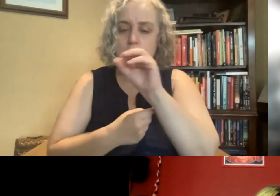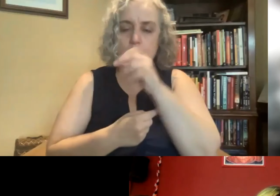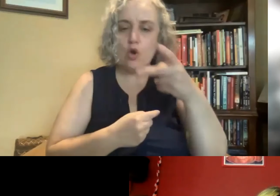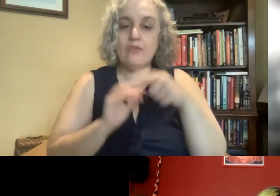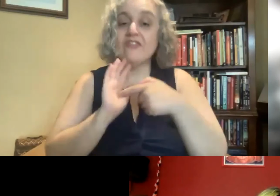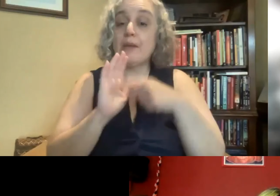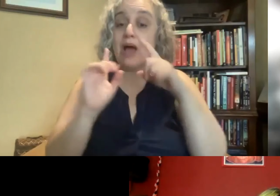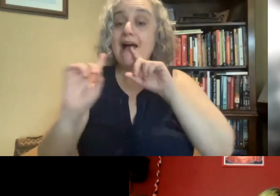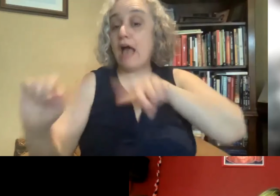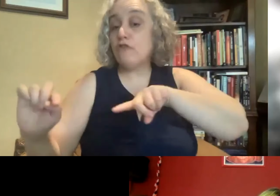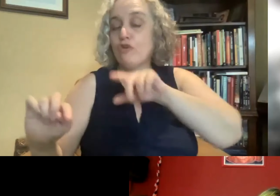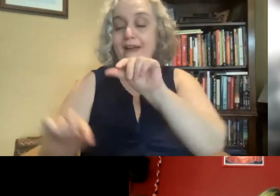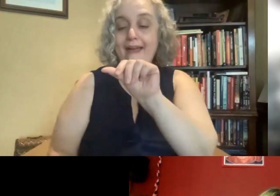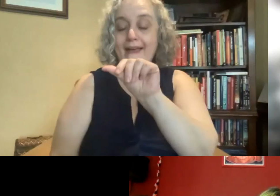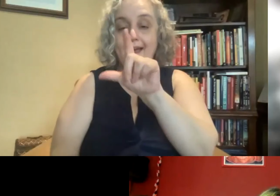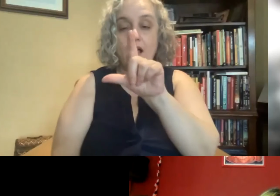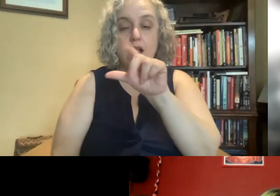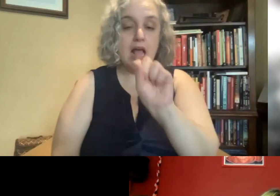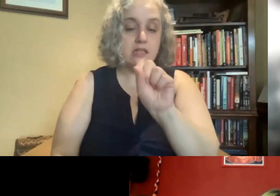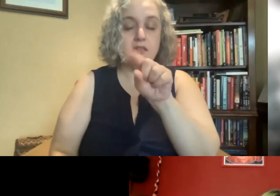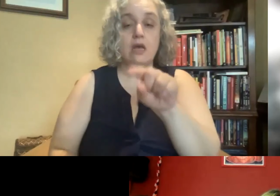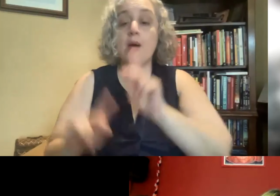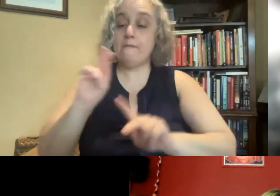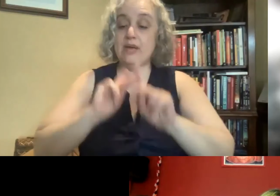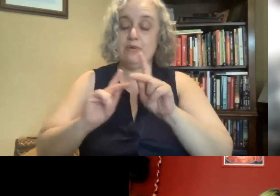where people are offering